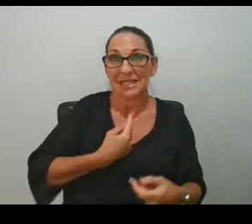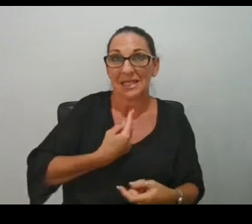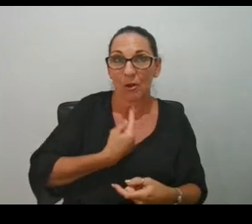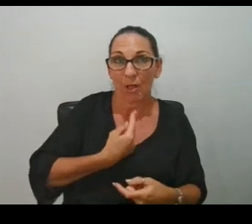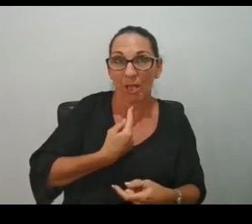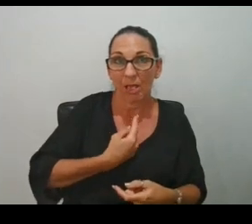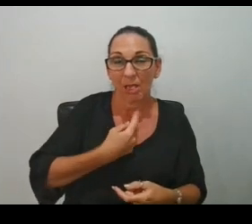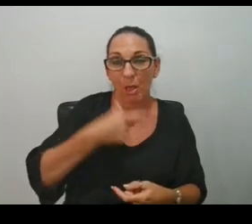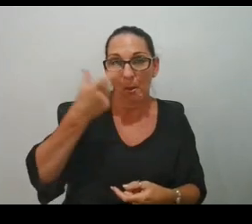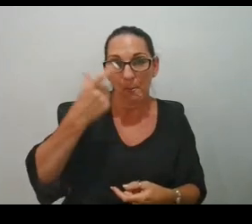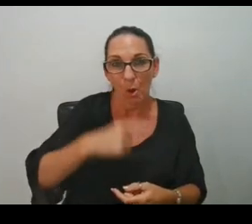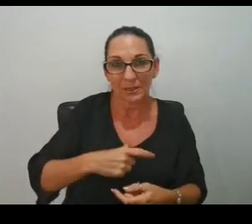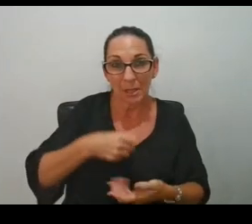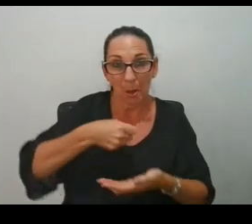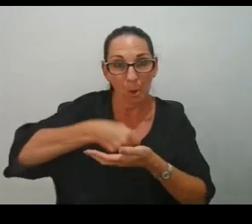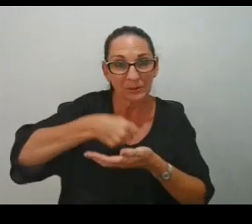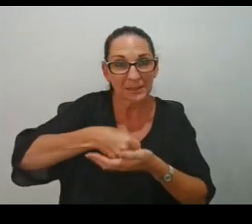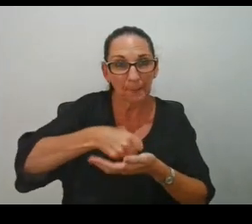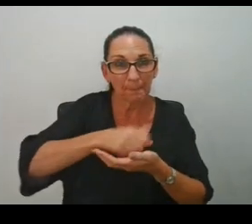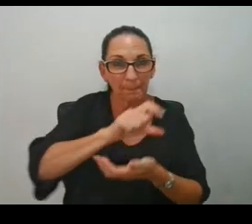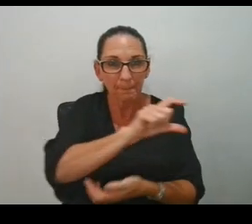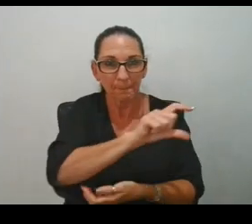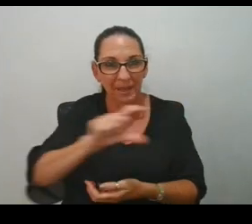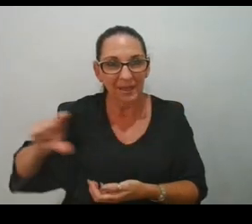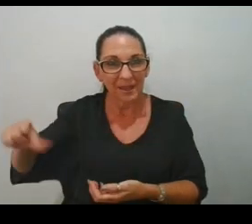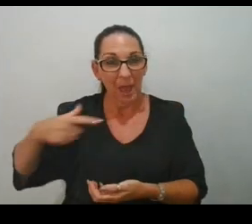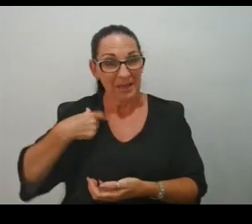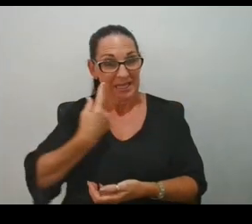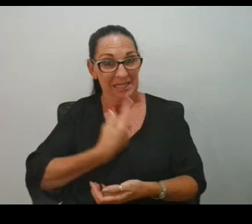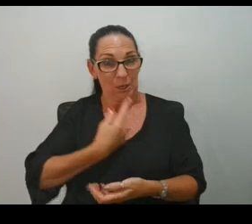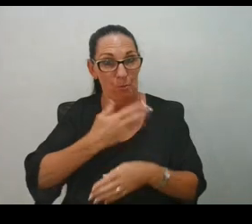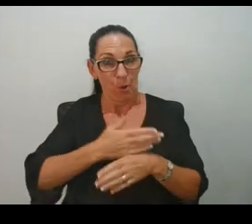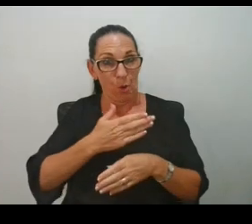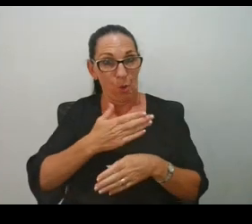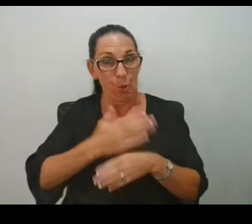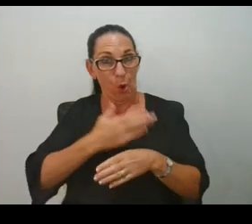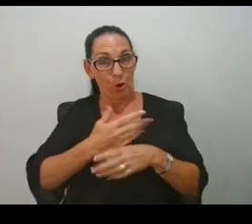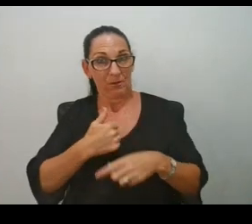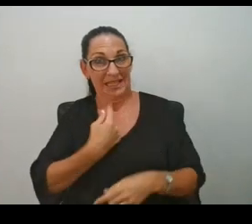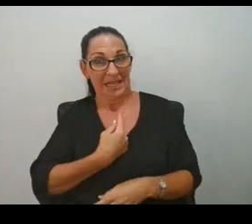bottom if you're a single person in the workforce the that bottom part of the table is the income